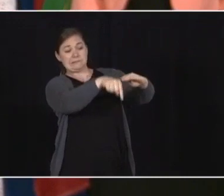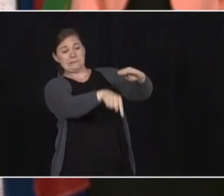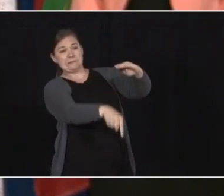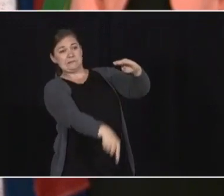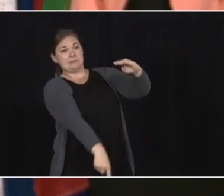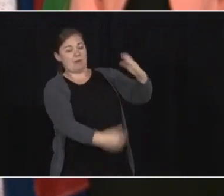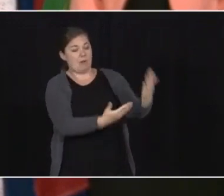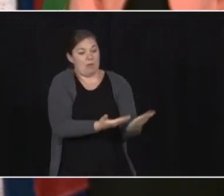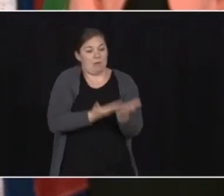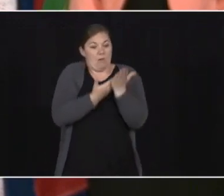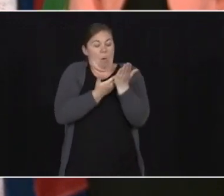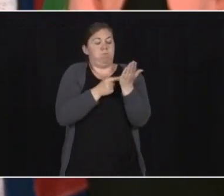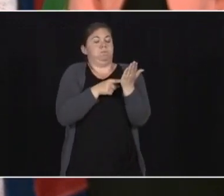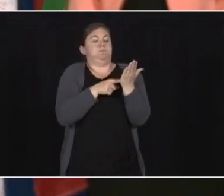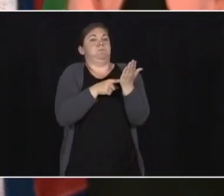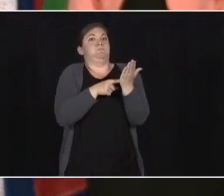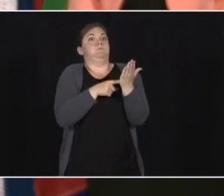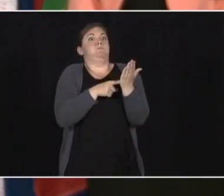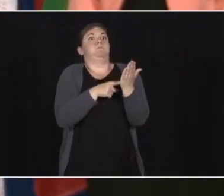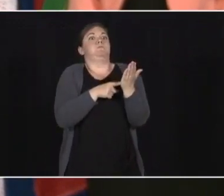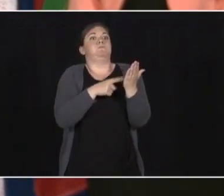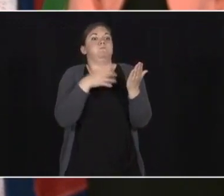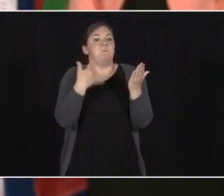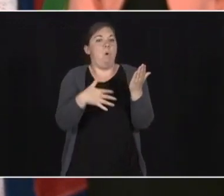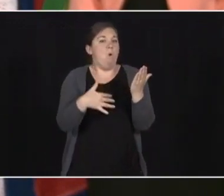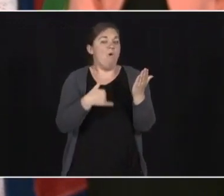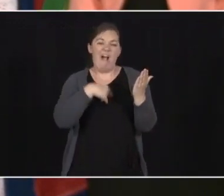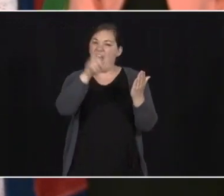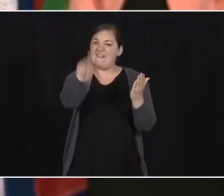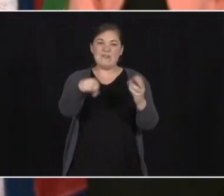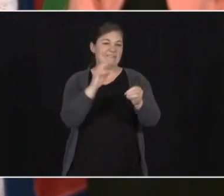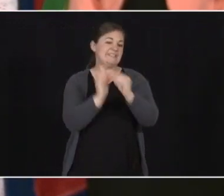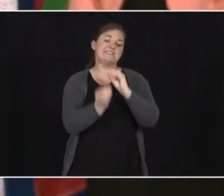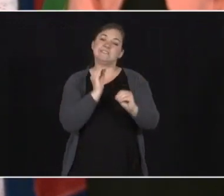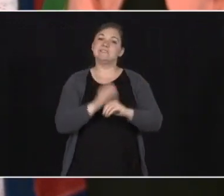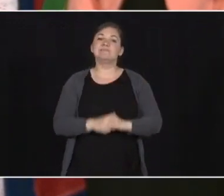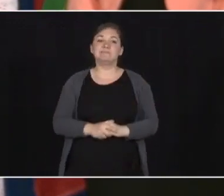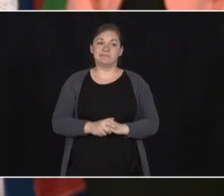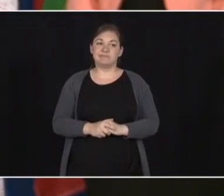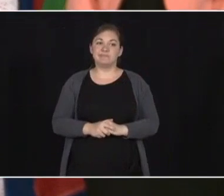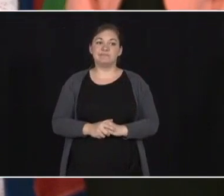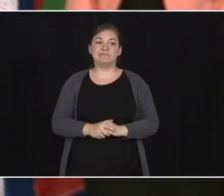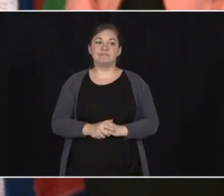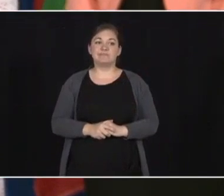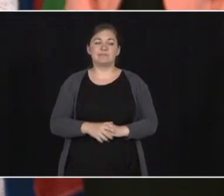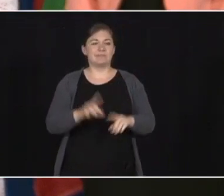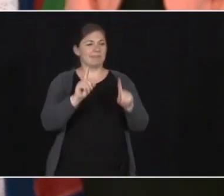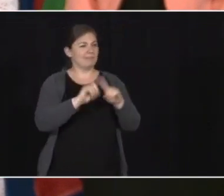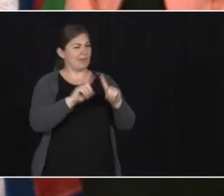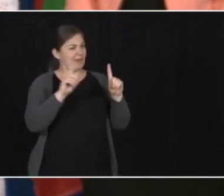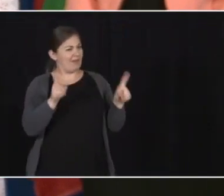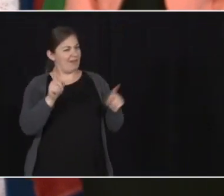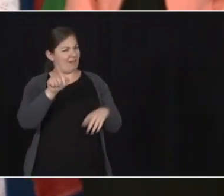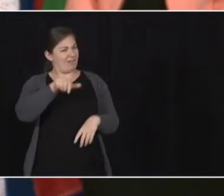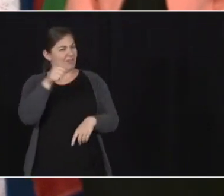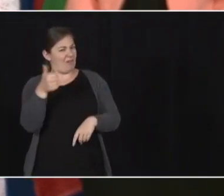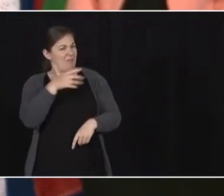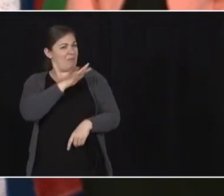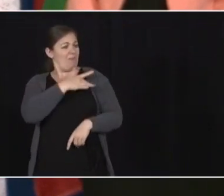Did I know that the system was broken, 100%. No matter what it takes, we will fix the system. Premier, there are other provinces that have